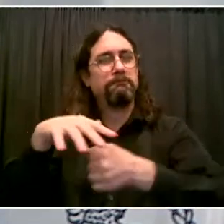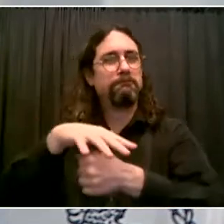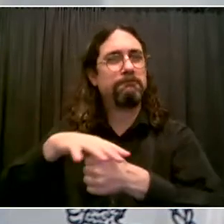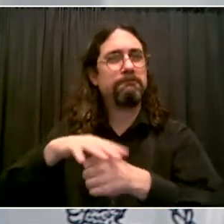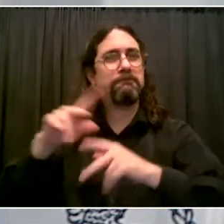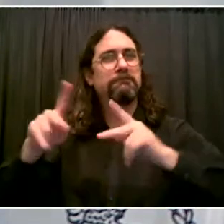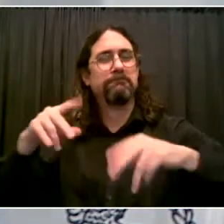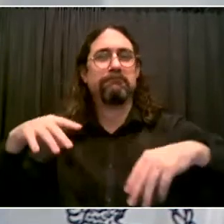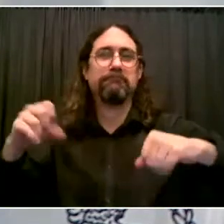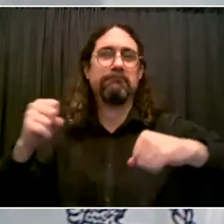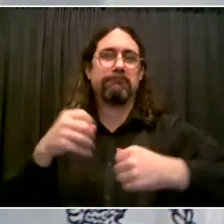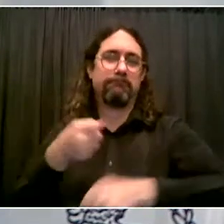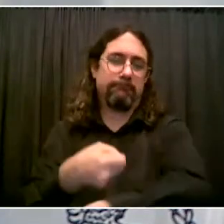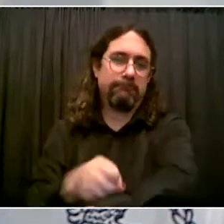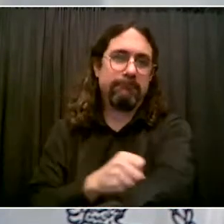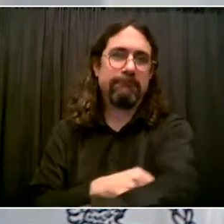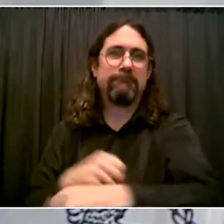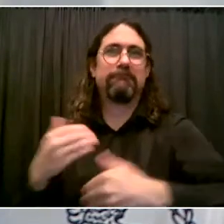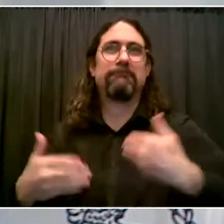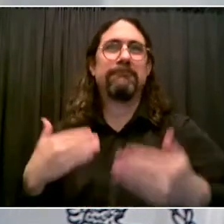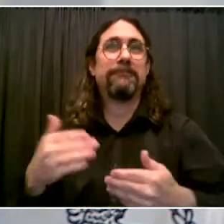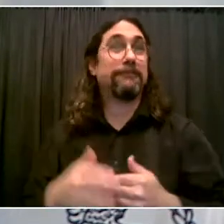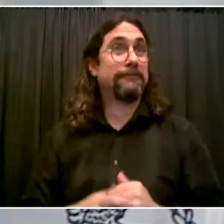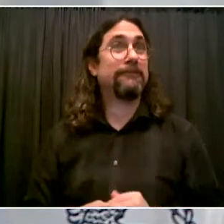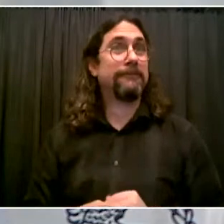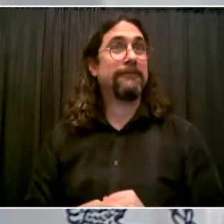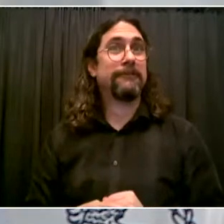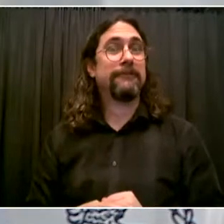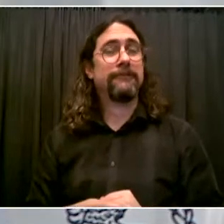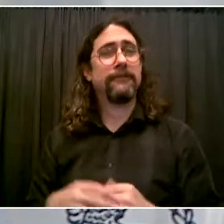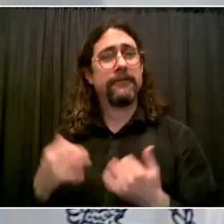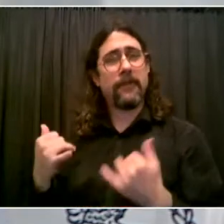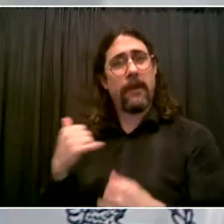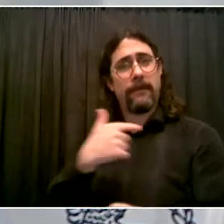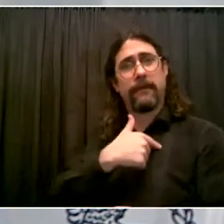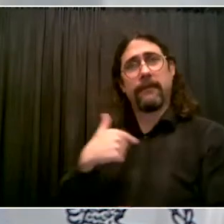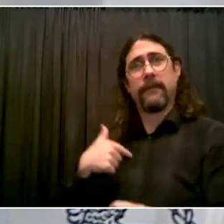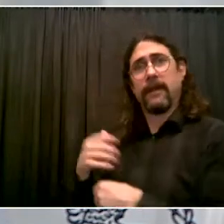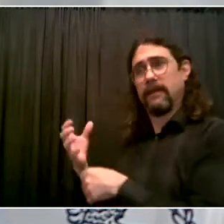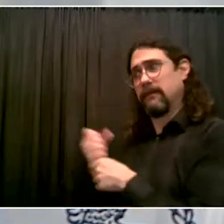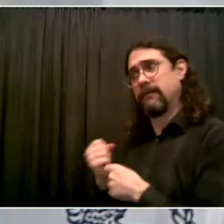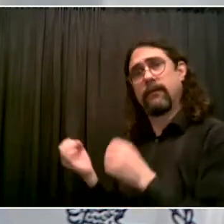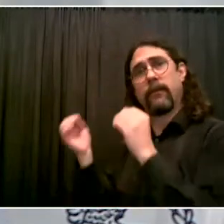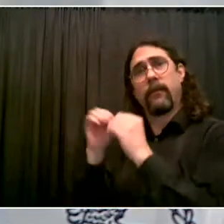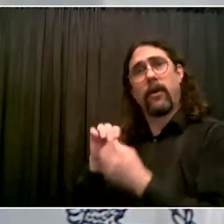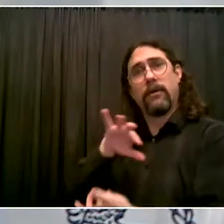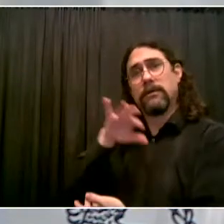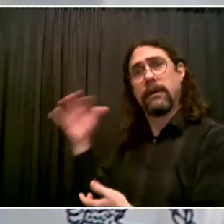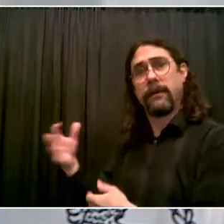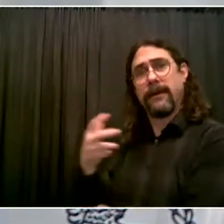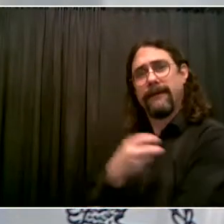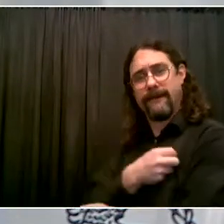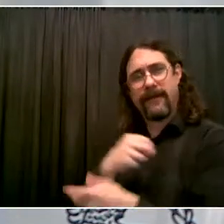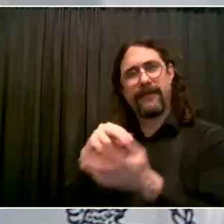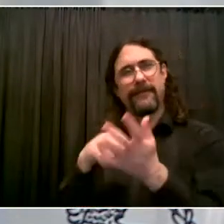THEHERE ISIS AN EXAMPLE, THE REMO OF THESE GRASSROOTS SITES WE CREATE THE MORE PEOPLE COMING FORWRWARD TO GET VACCINATED THE MORE COMFORTABLE WE WILL BE. AS THE SUPPLY